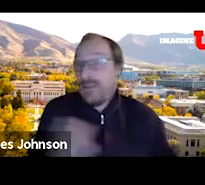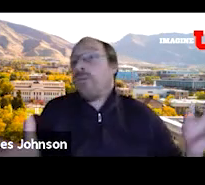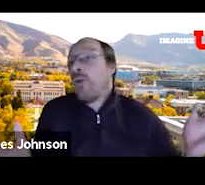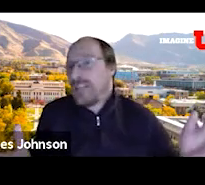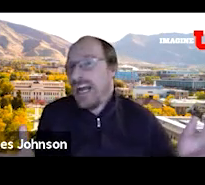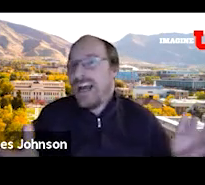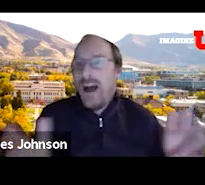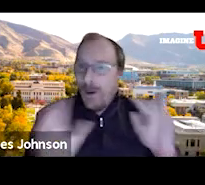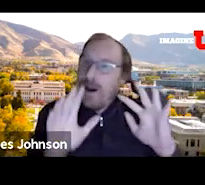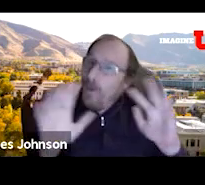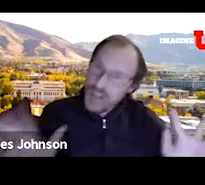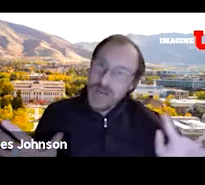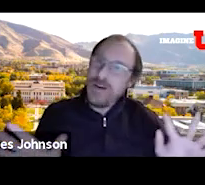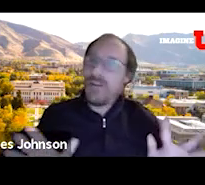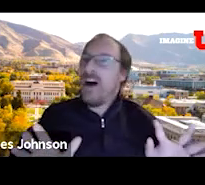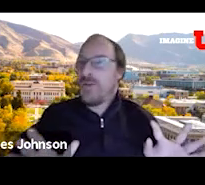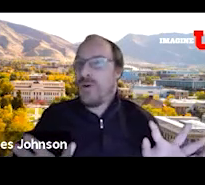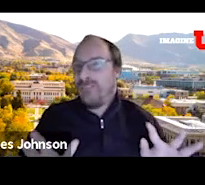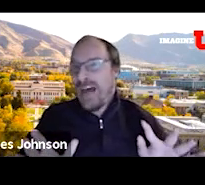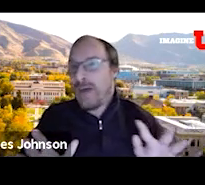Now, granted, I wish I wouldn't have gone through all of that,